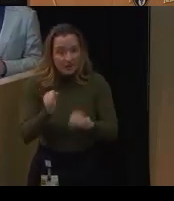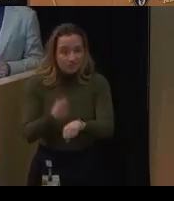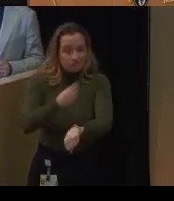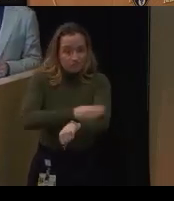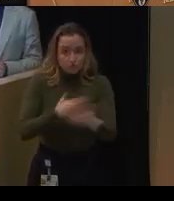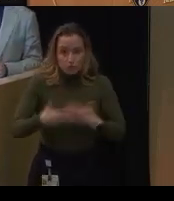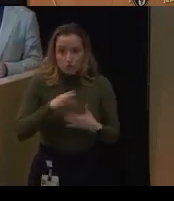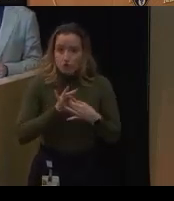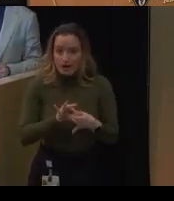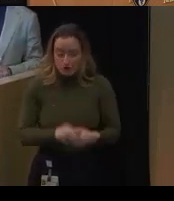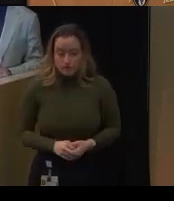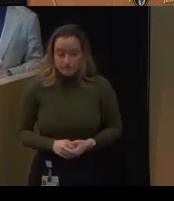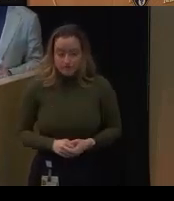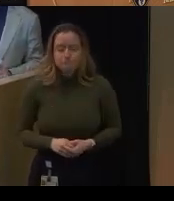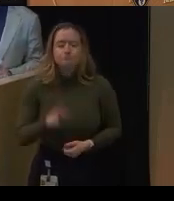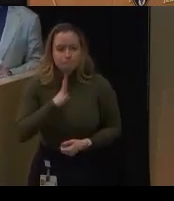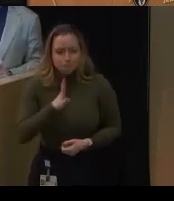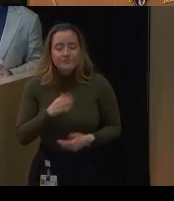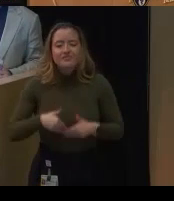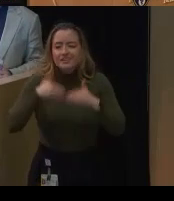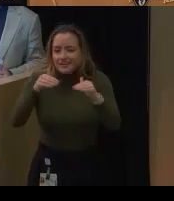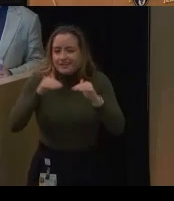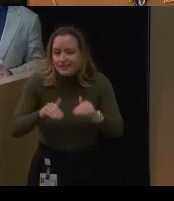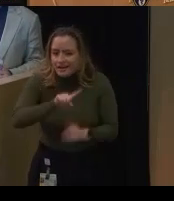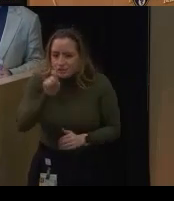okay so the question then becomes how do we manipulate our neural Target